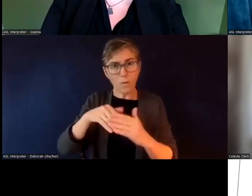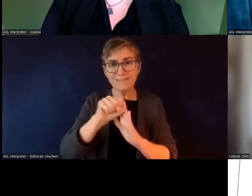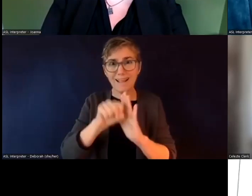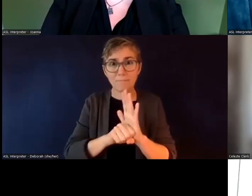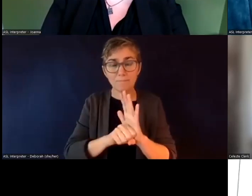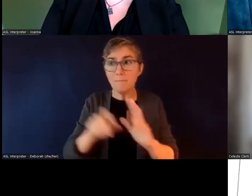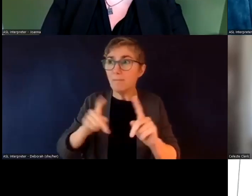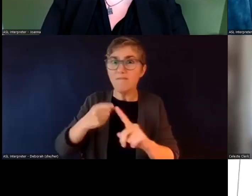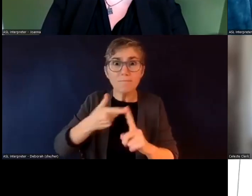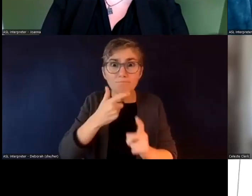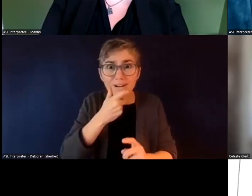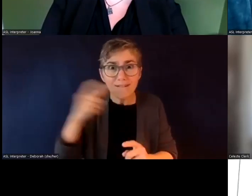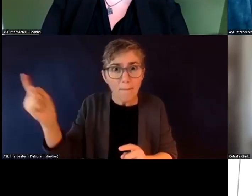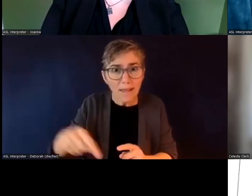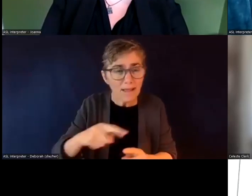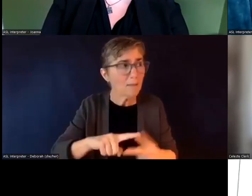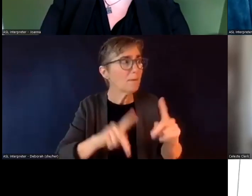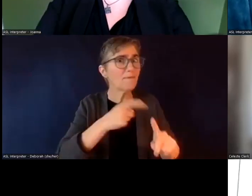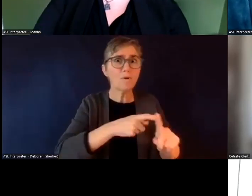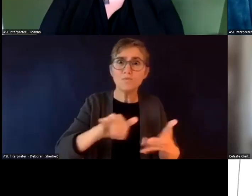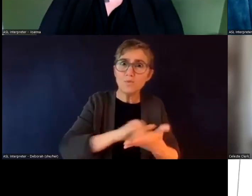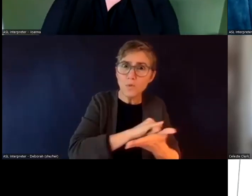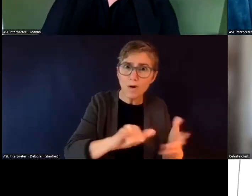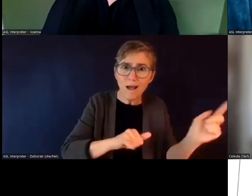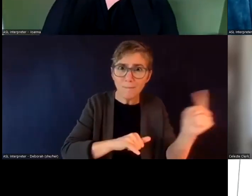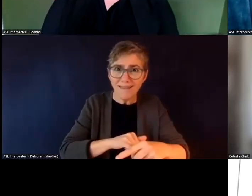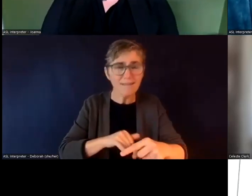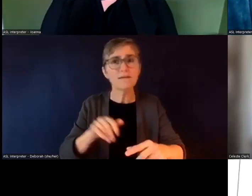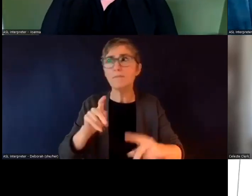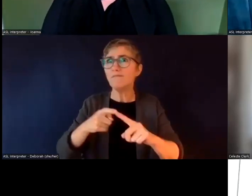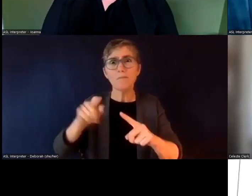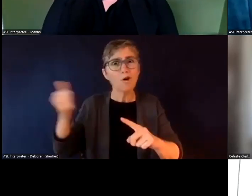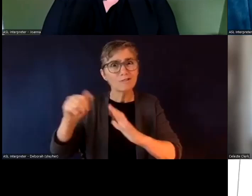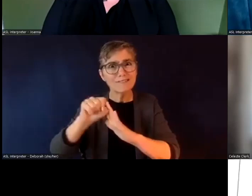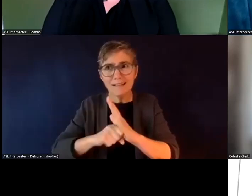We have people from New York and other states, sometimes up to 125 people,